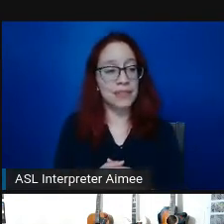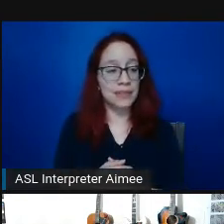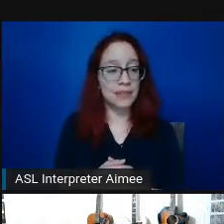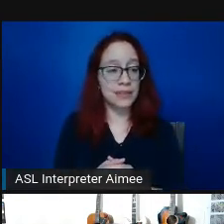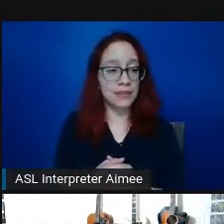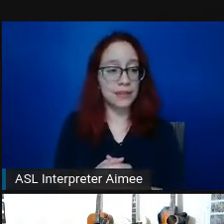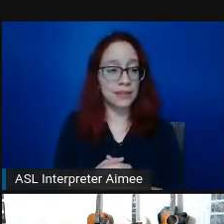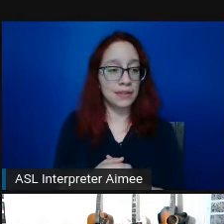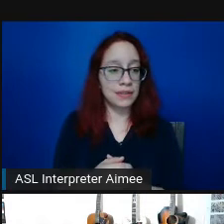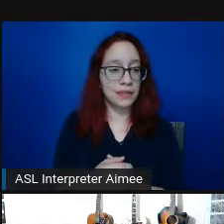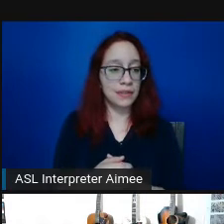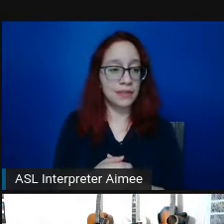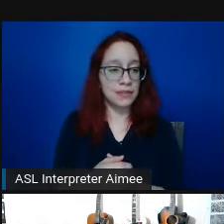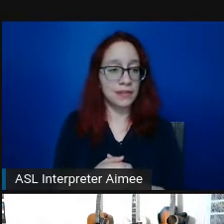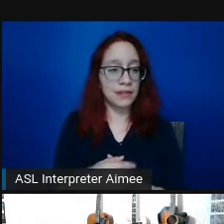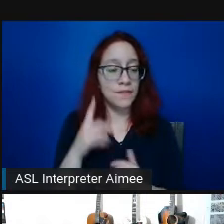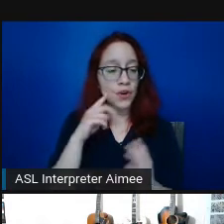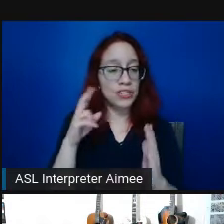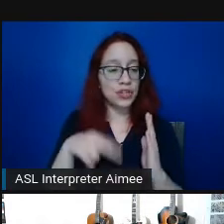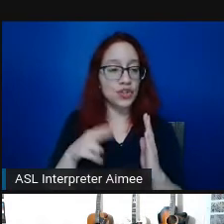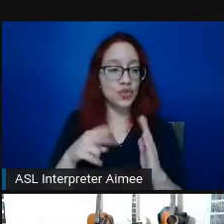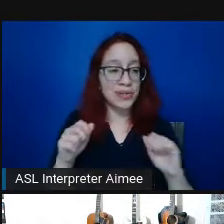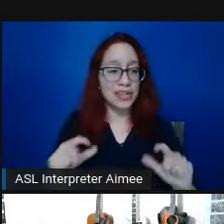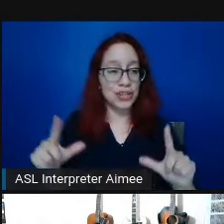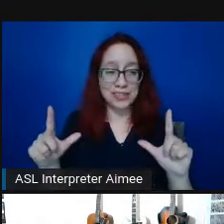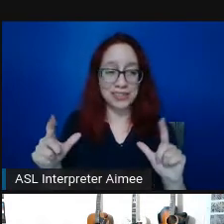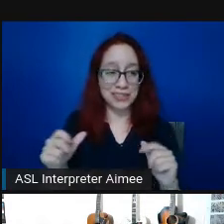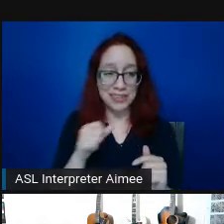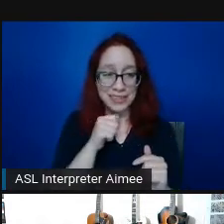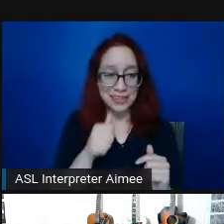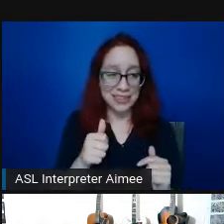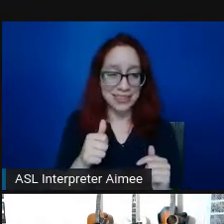Also for screen readers, this is not that informative really